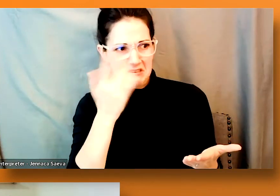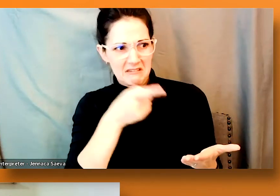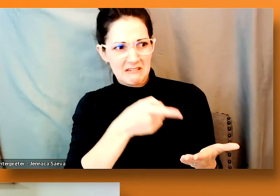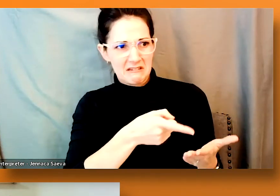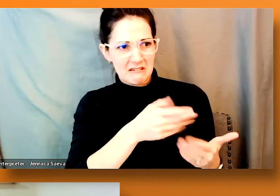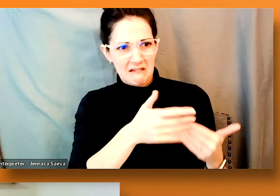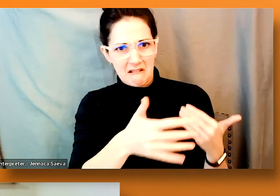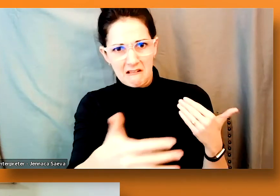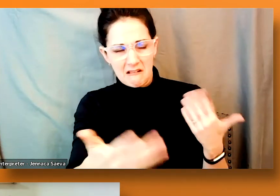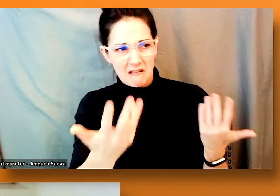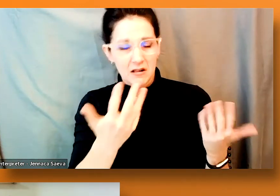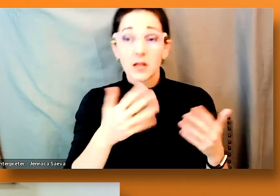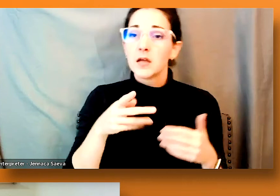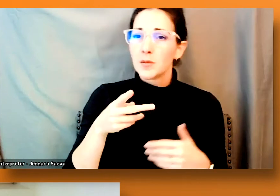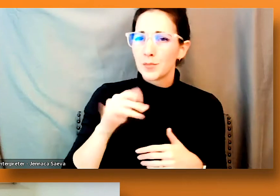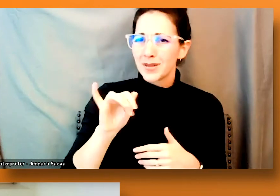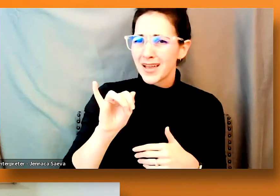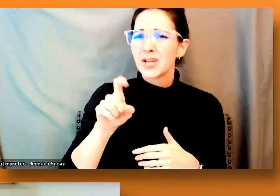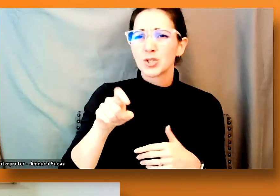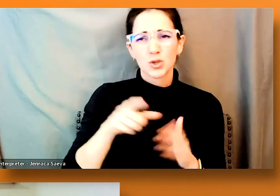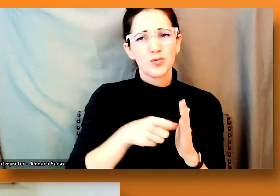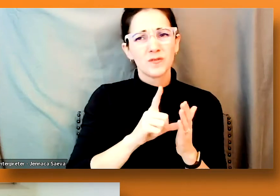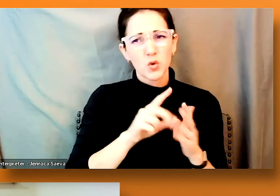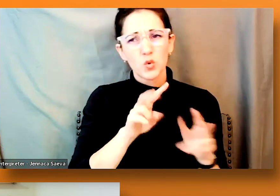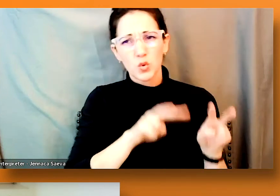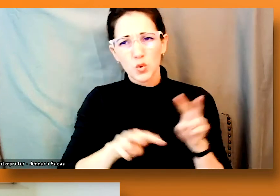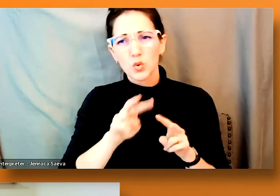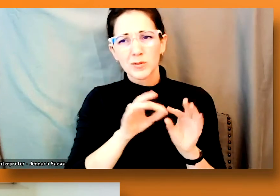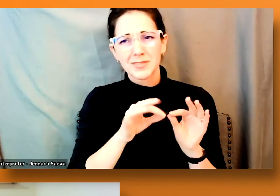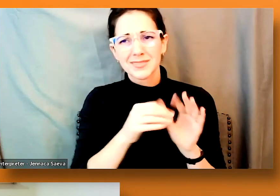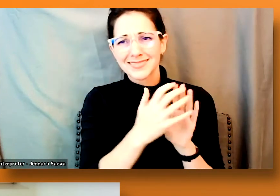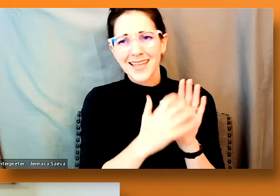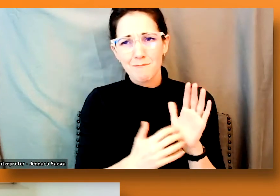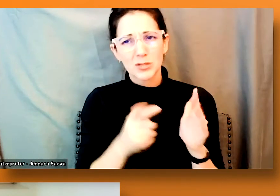The PIs should be reviewing their statements. In conjunction with the research admins,